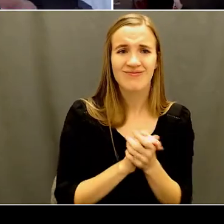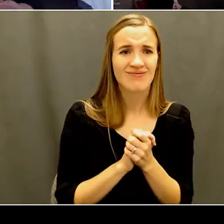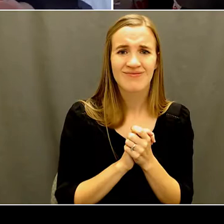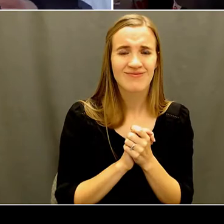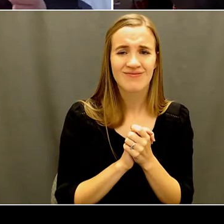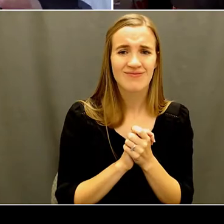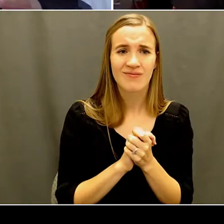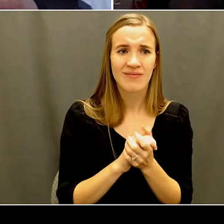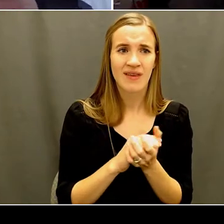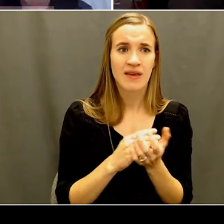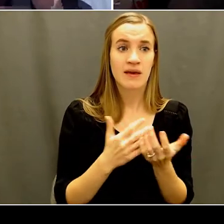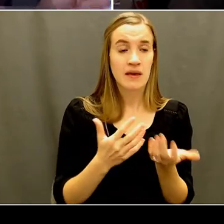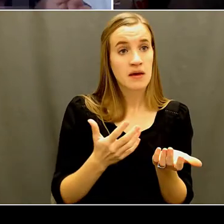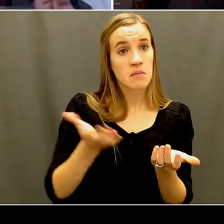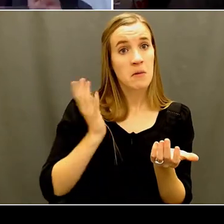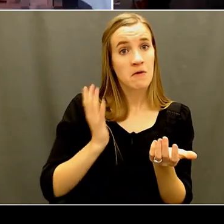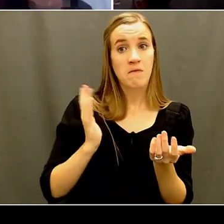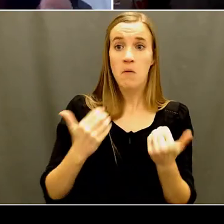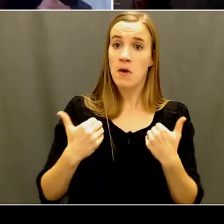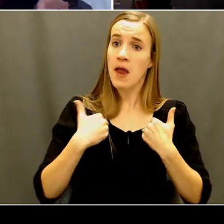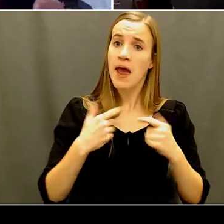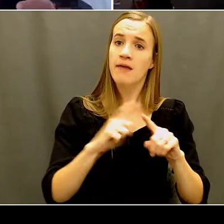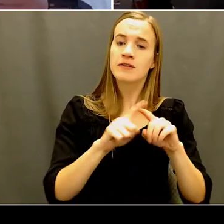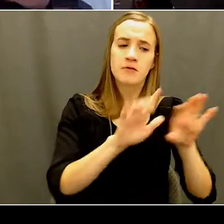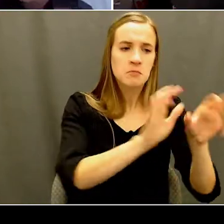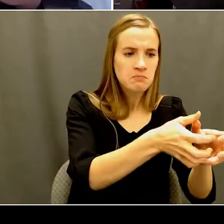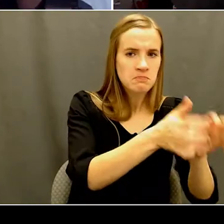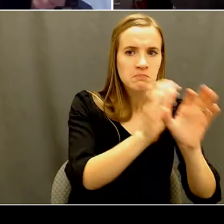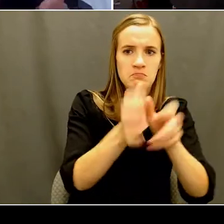places for blind individuals, deaf individuals, people with intellectual